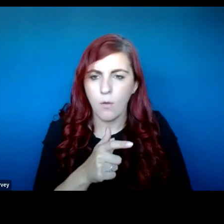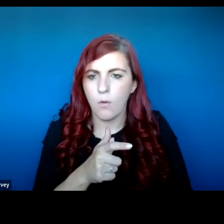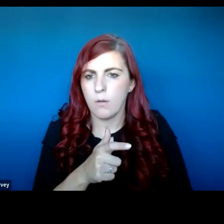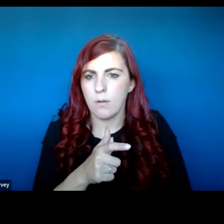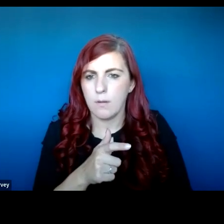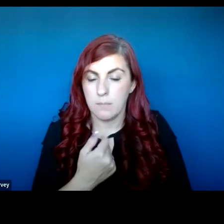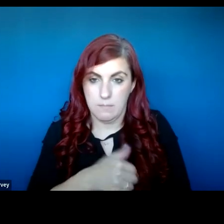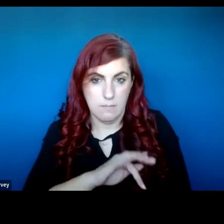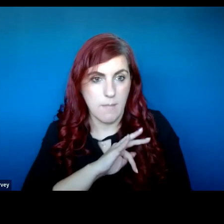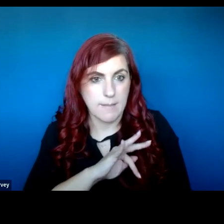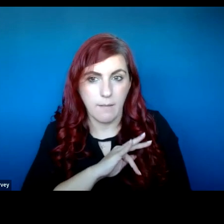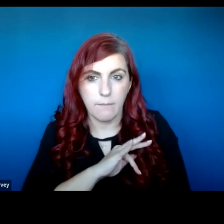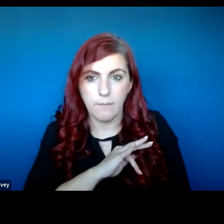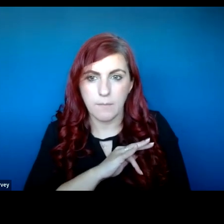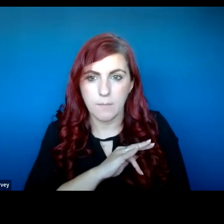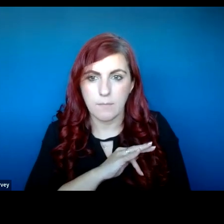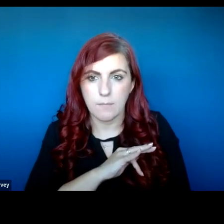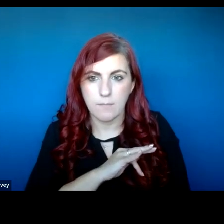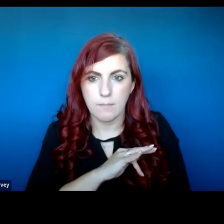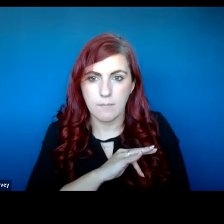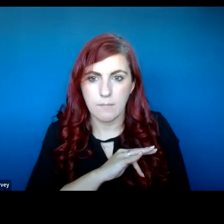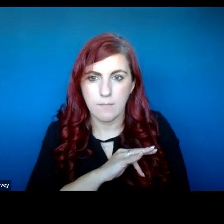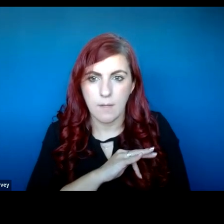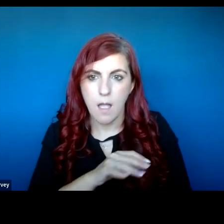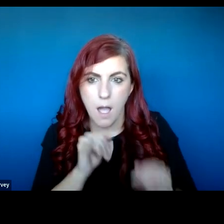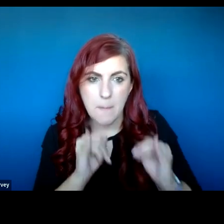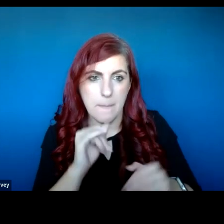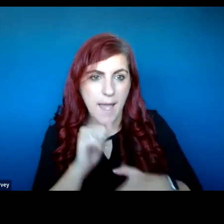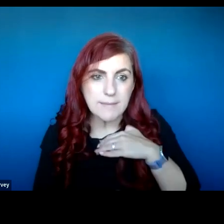Myself, on a bad day, I can be drooling.